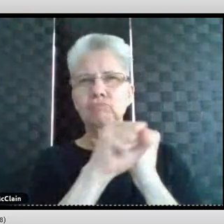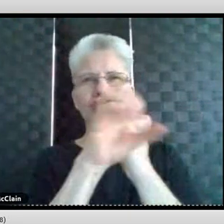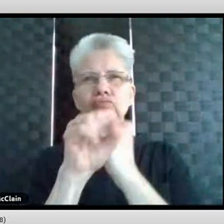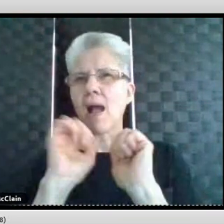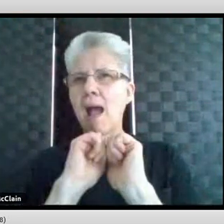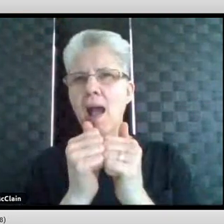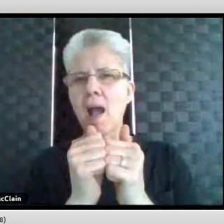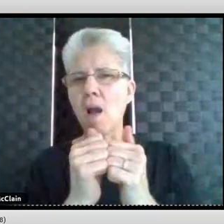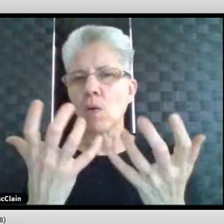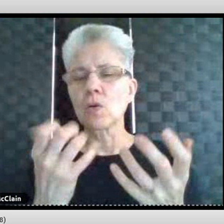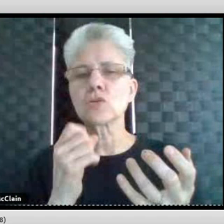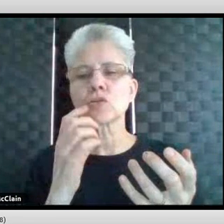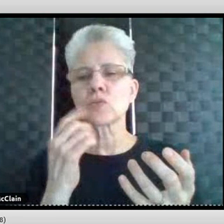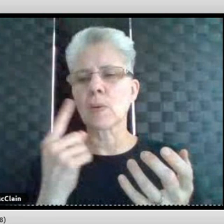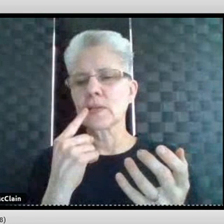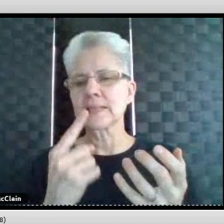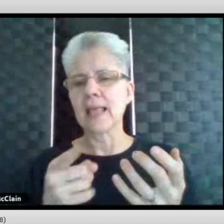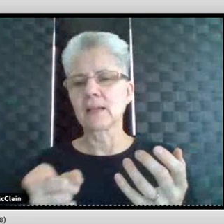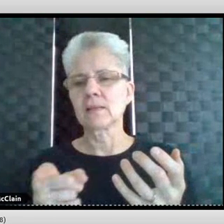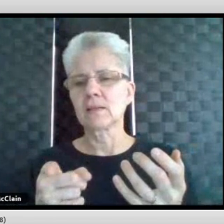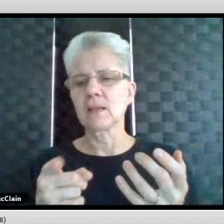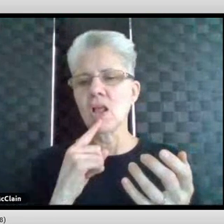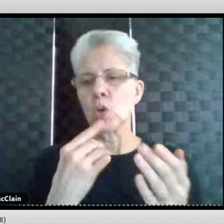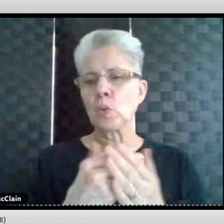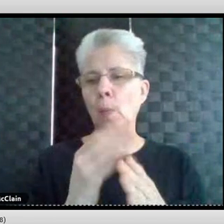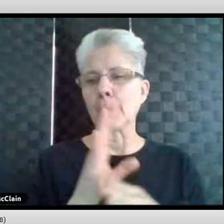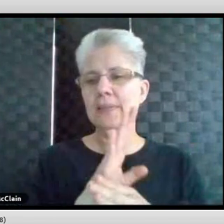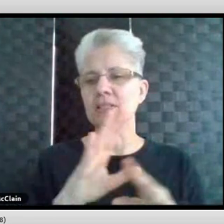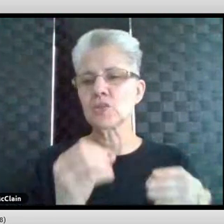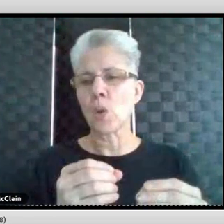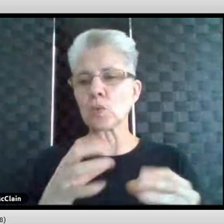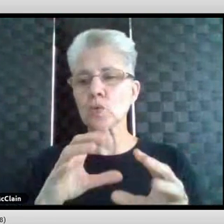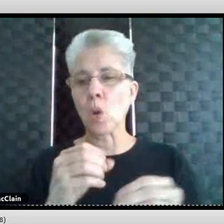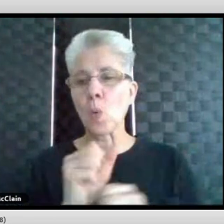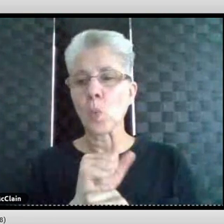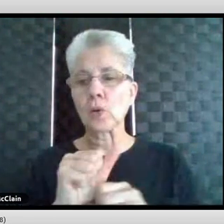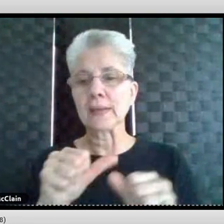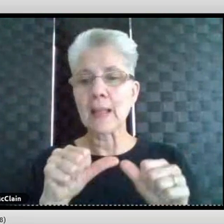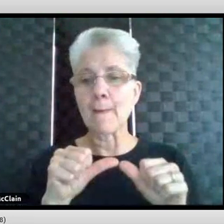Selina said, "business owners, co-working space, meeting rooms, host of business networking group,